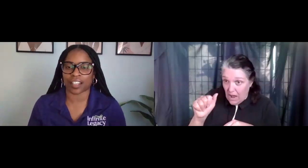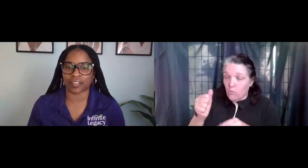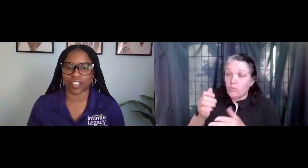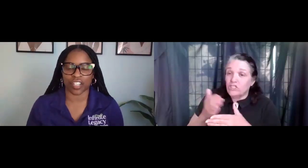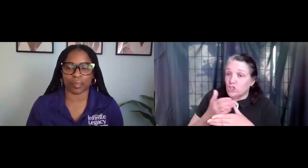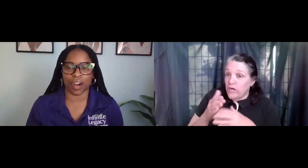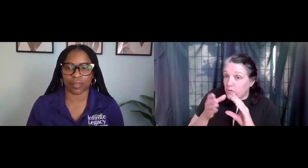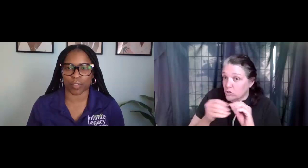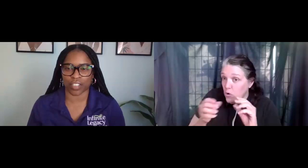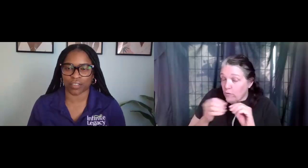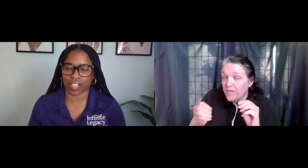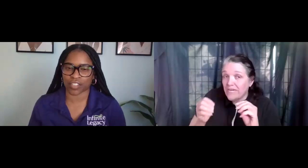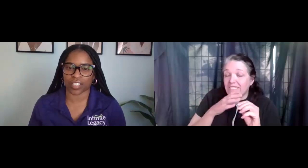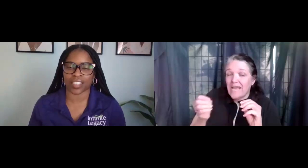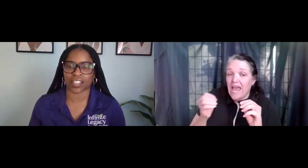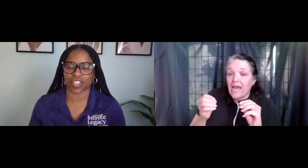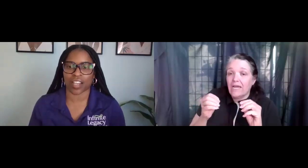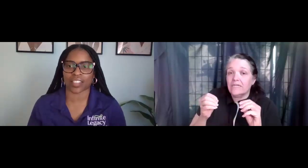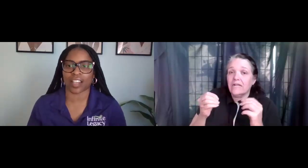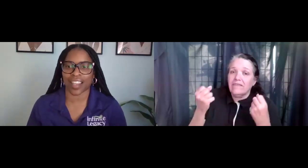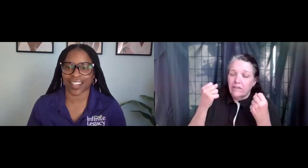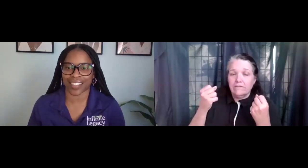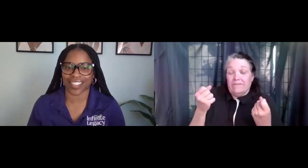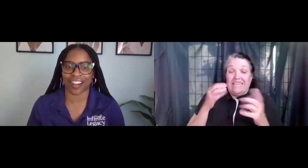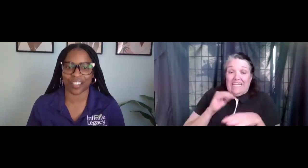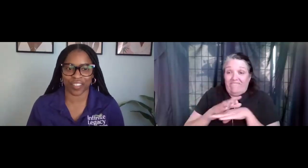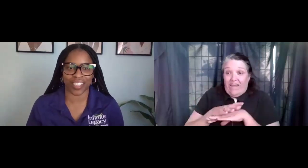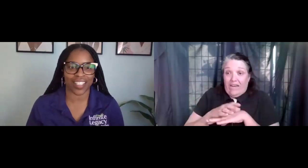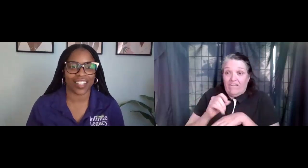and love to share the power of organ donation, such as Hayden's and Audrey's.